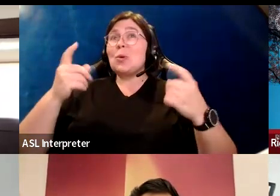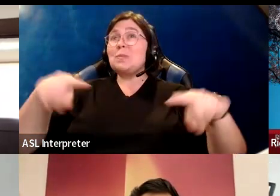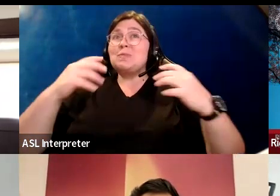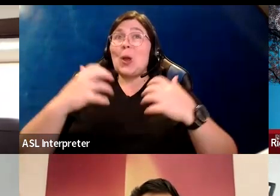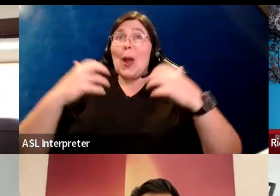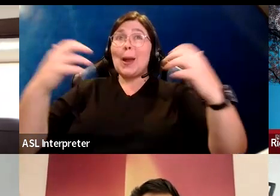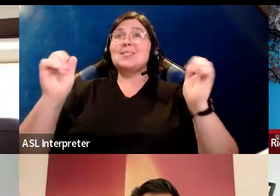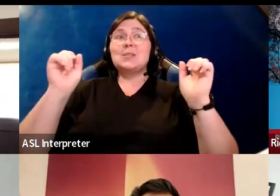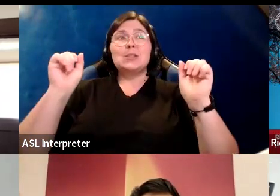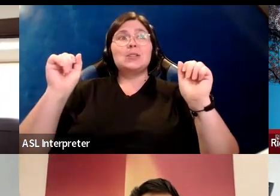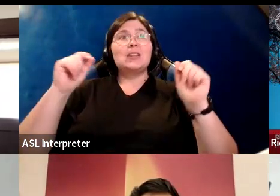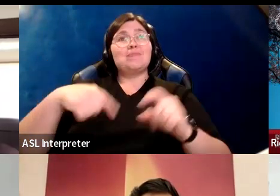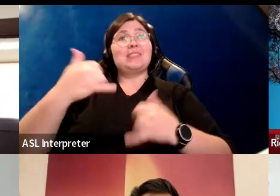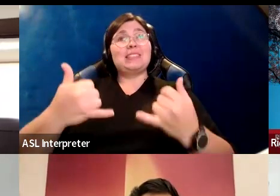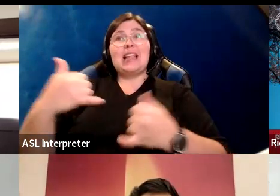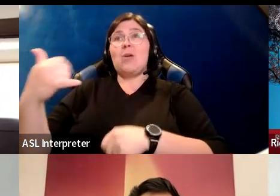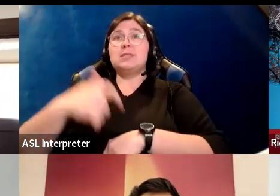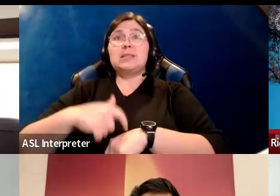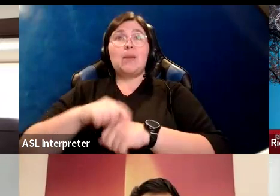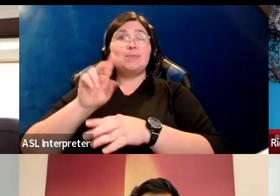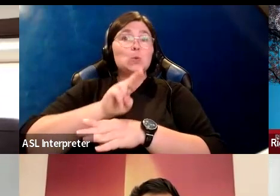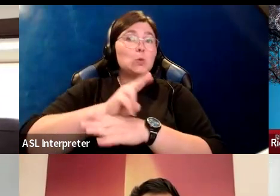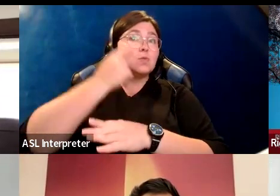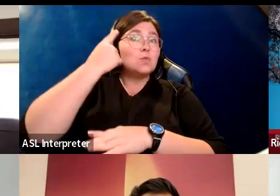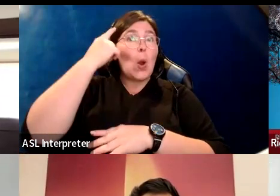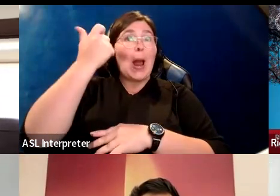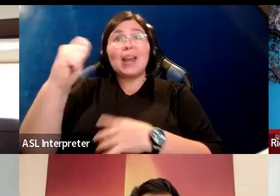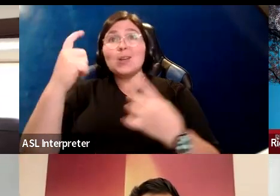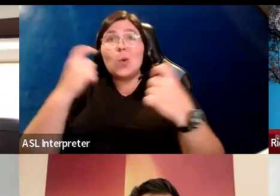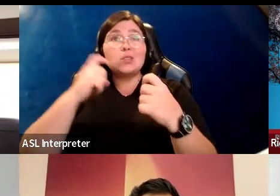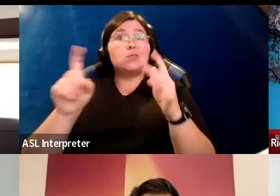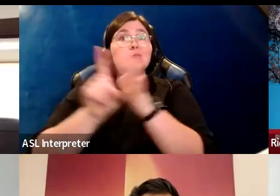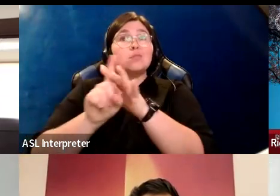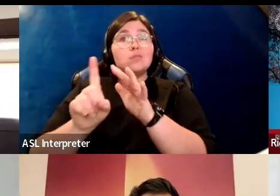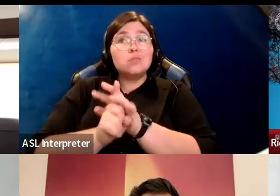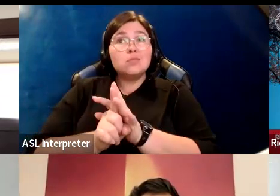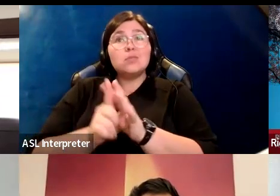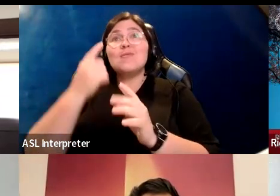you can use this time to post any questions that have come up for you to the Q&A panel.